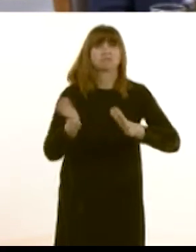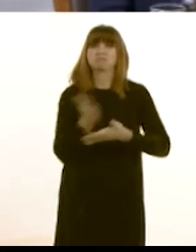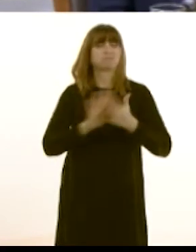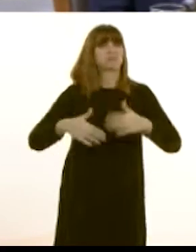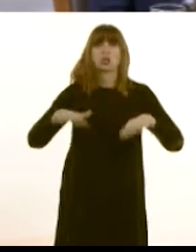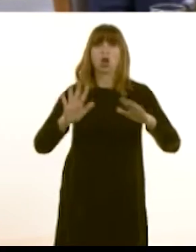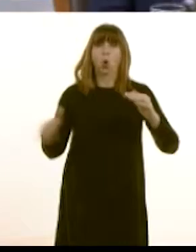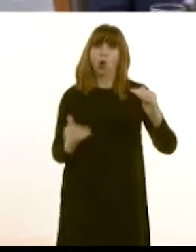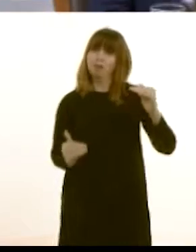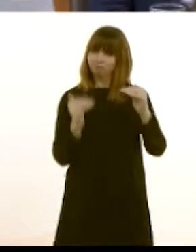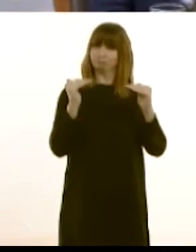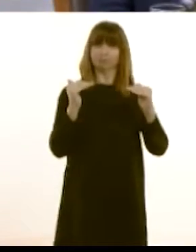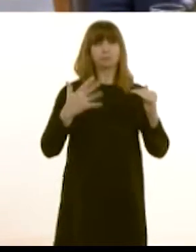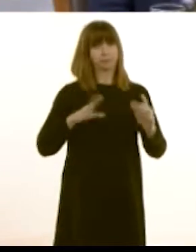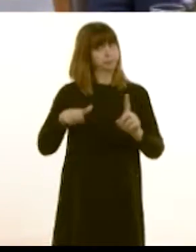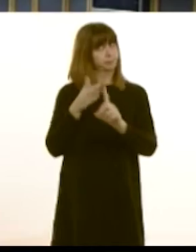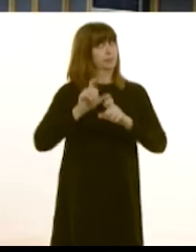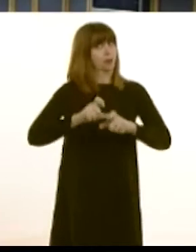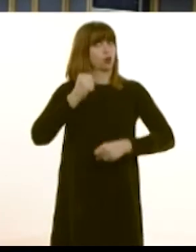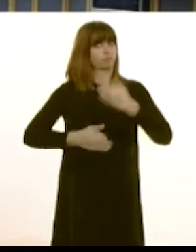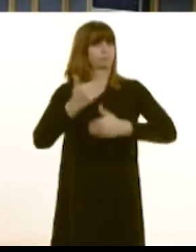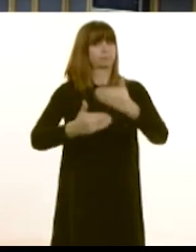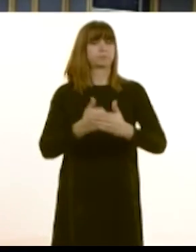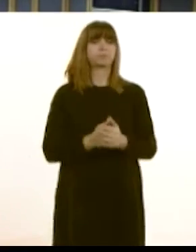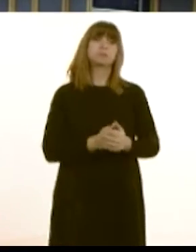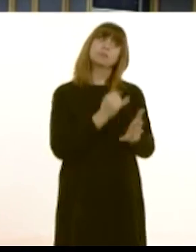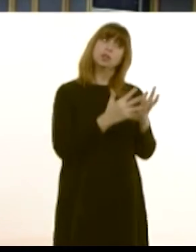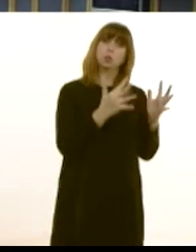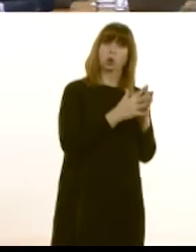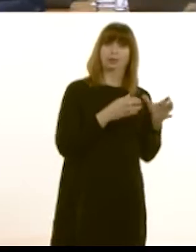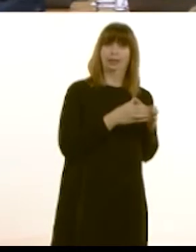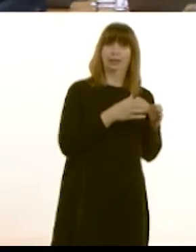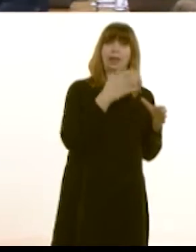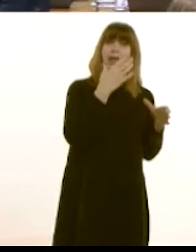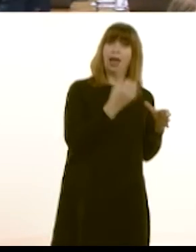Mike Hedges: In Swansea East, Flying Start ensures that children start in nursery with